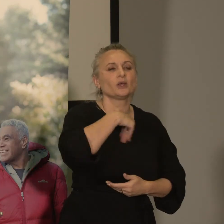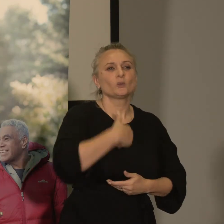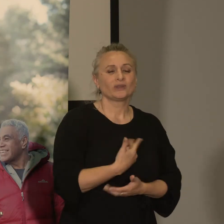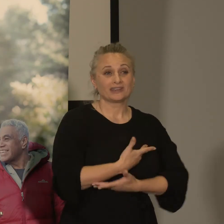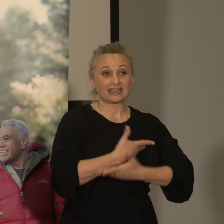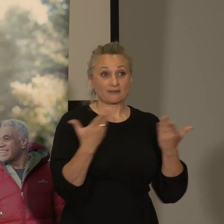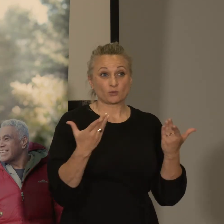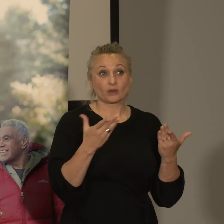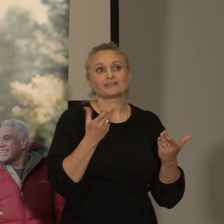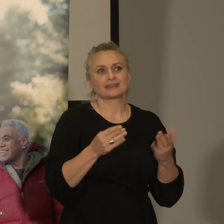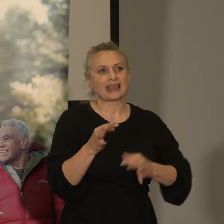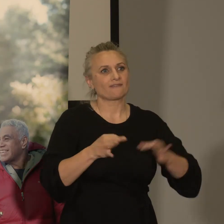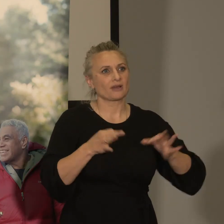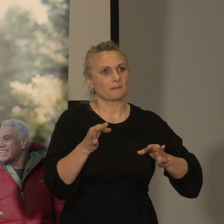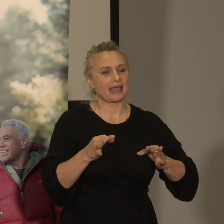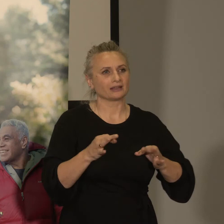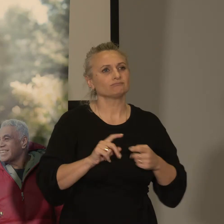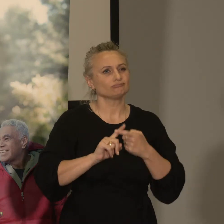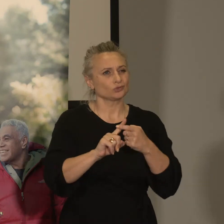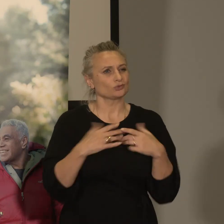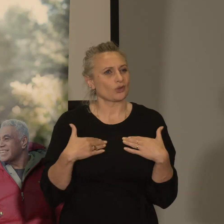and people move across the country in bigger numbers. We